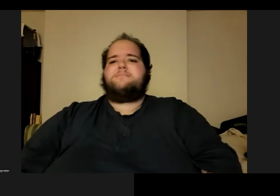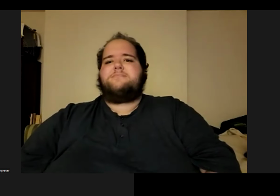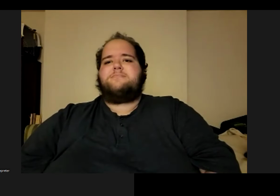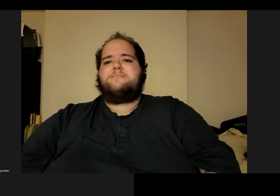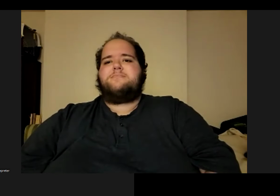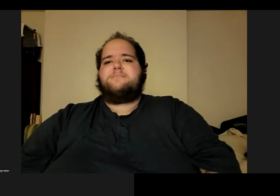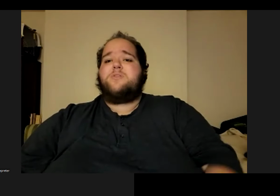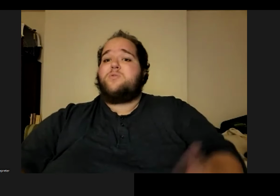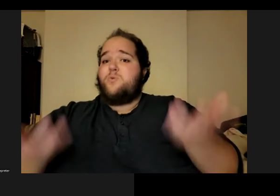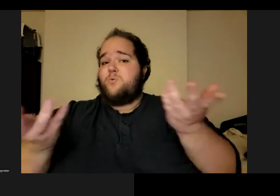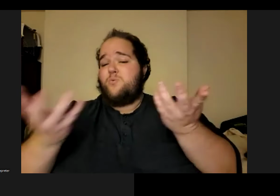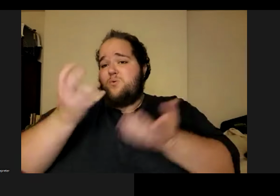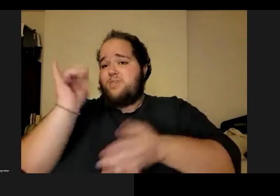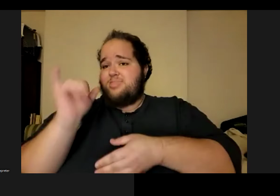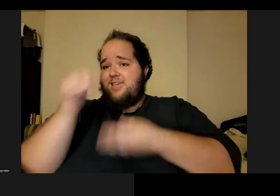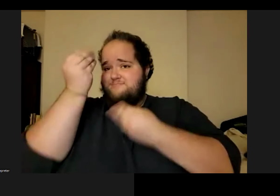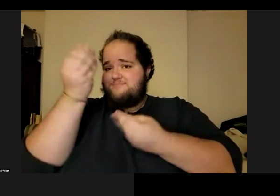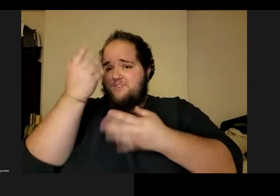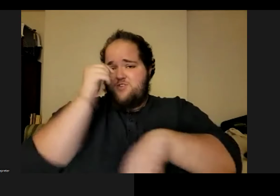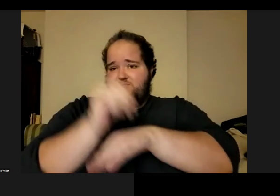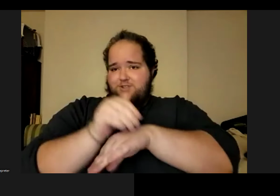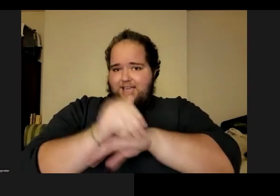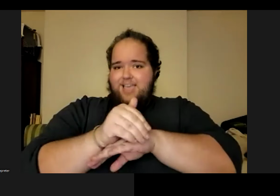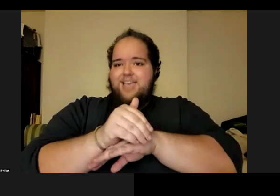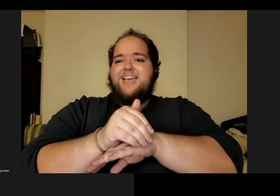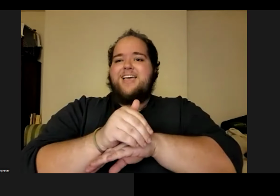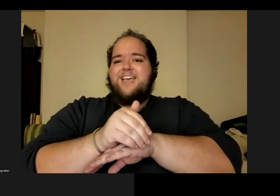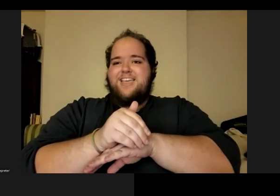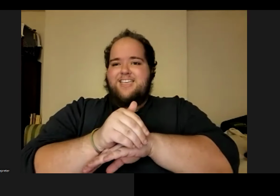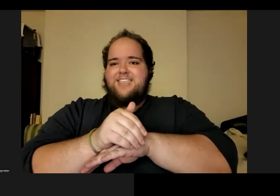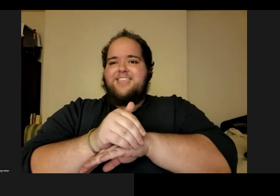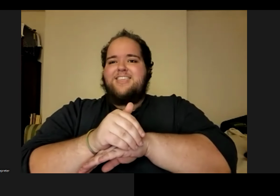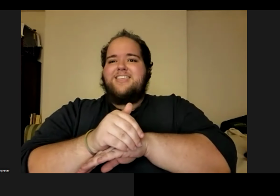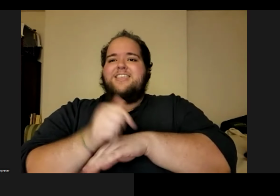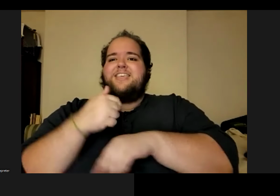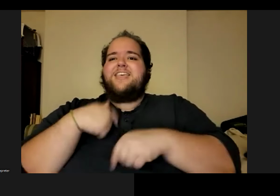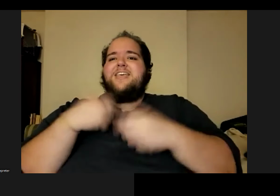that I have for you guys tonight. And I just want to say thank you, Charlie.